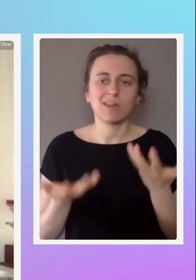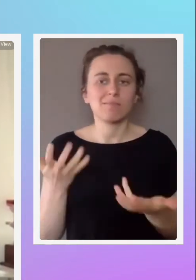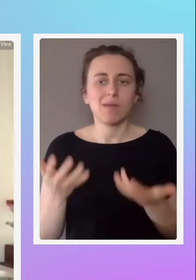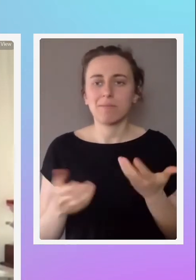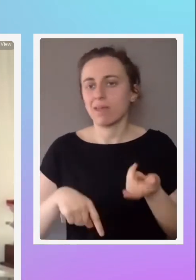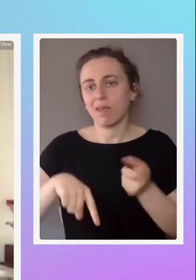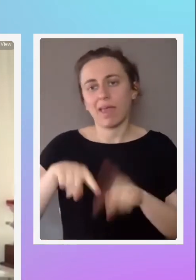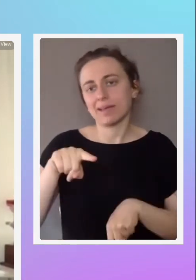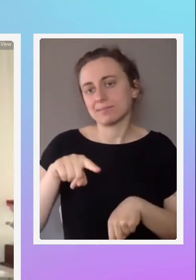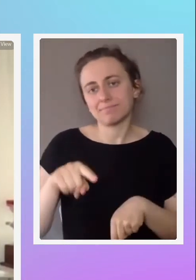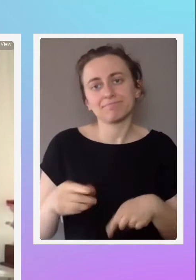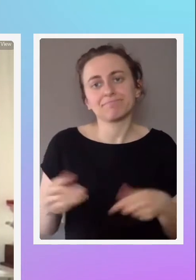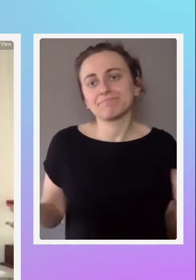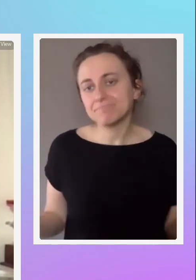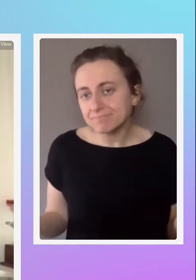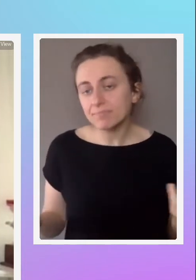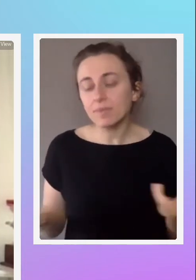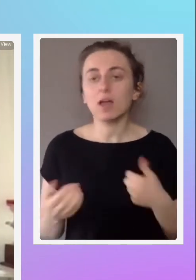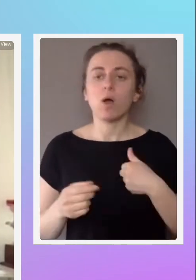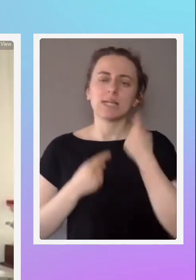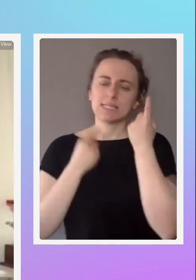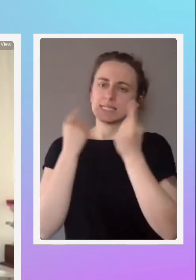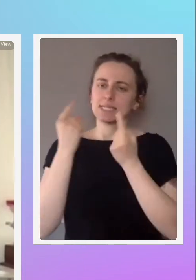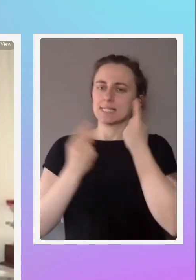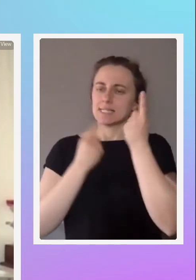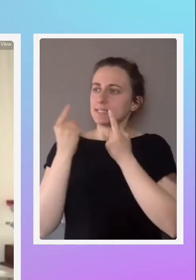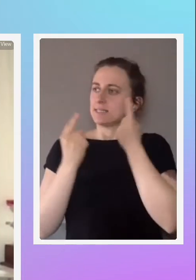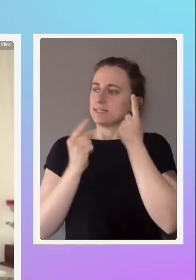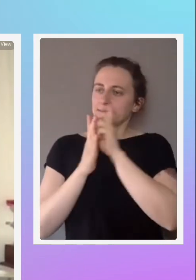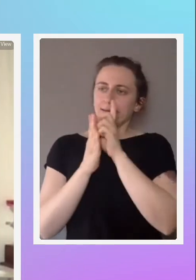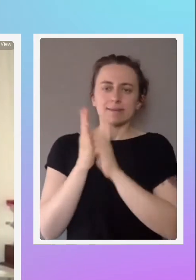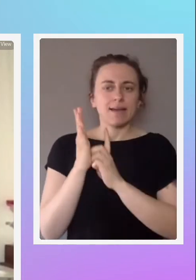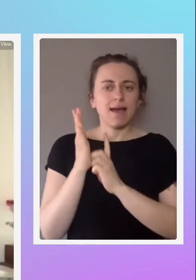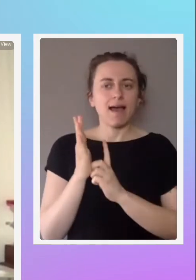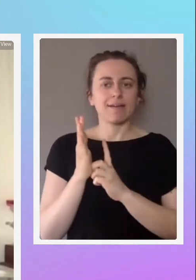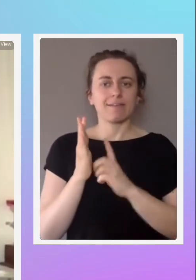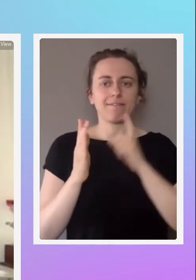for interfaces to any software based system